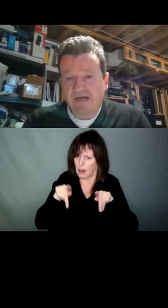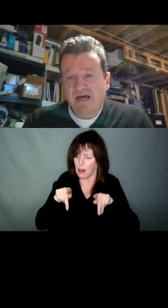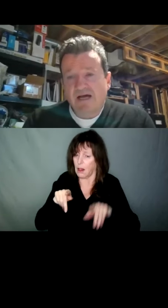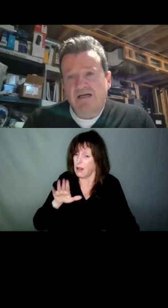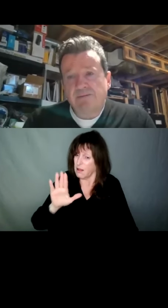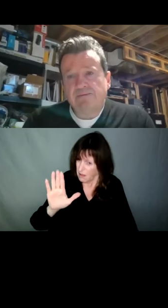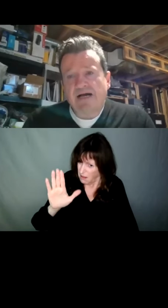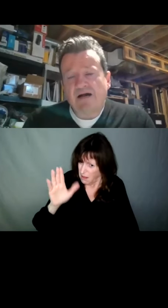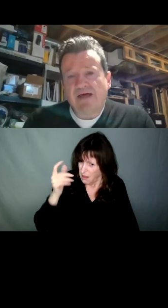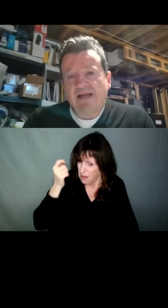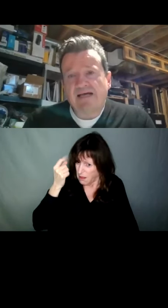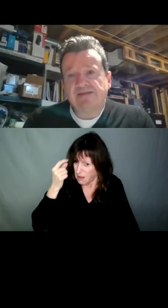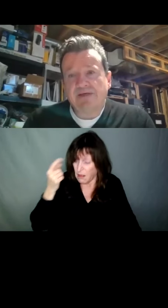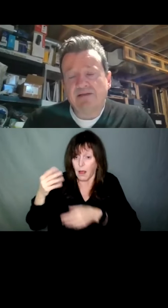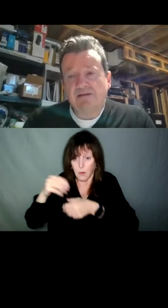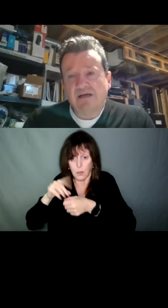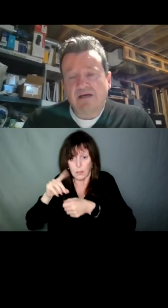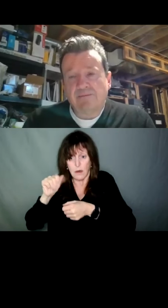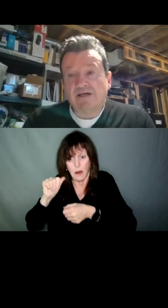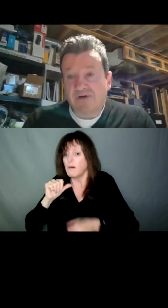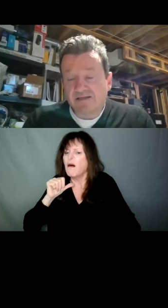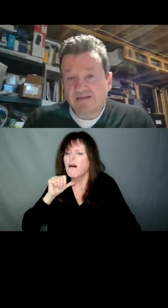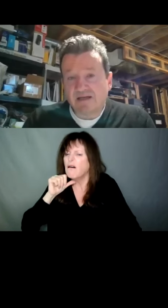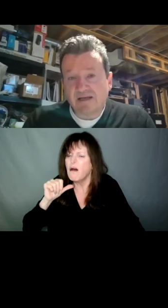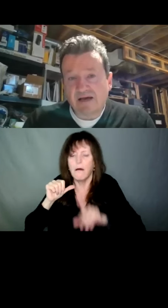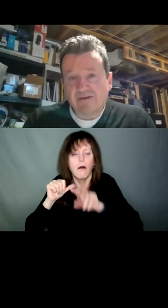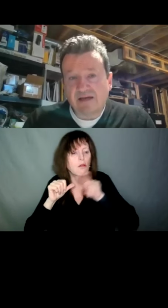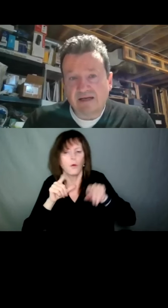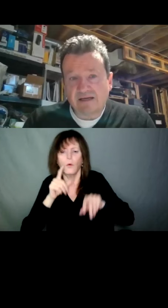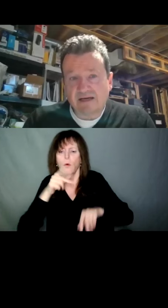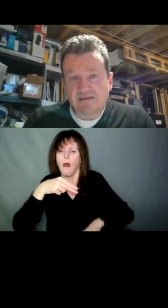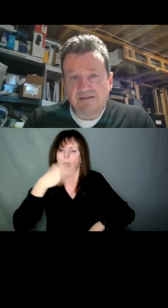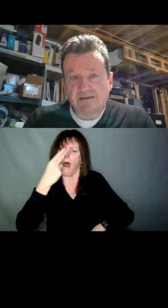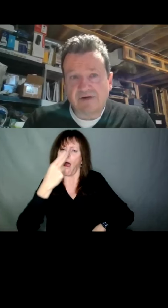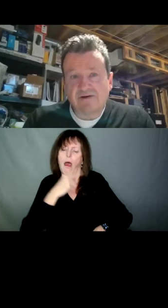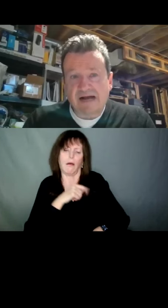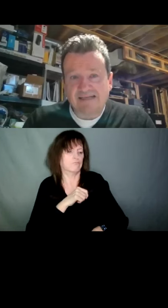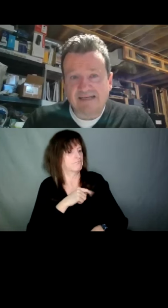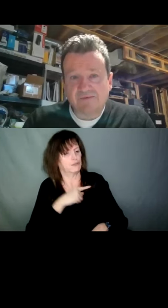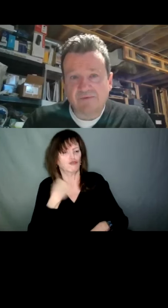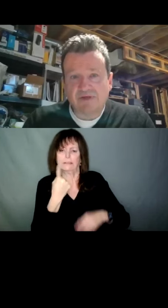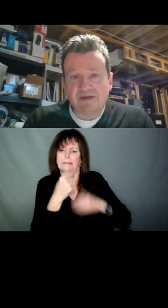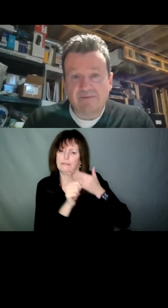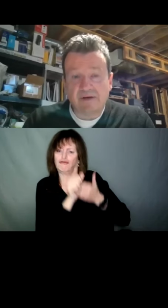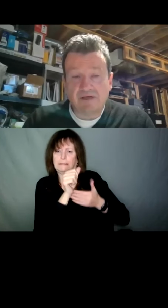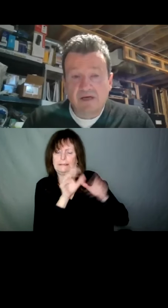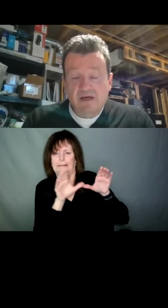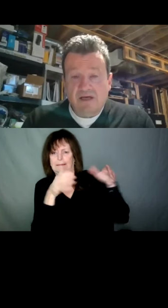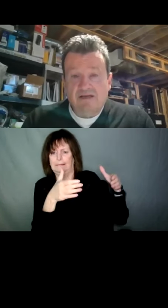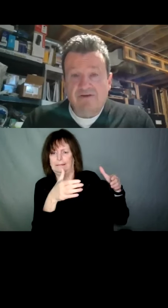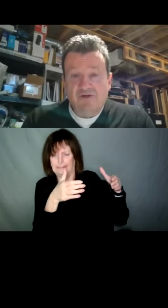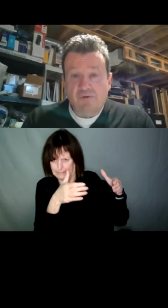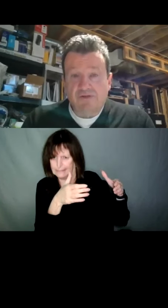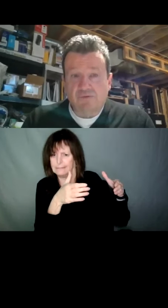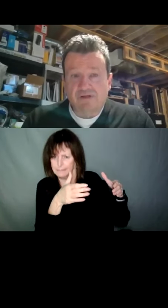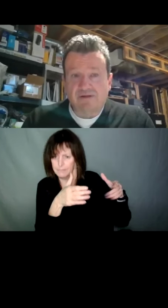He talked about high-risk groups . Sadly the disabled community was not part of the group